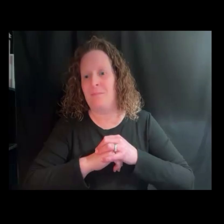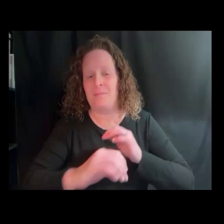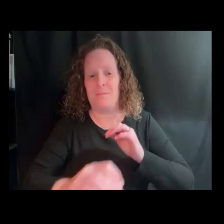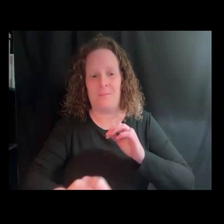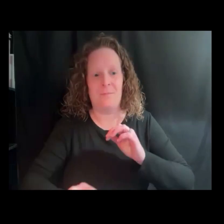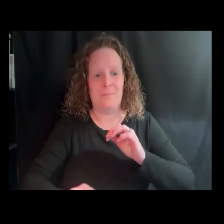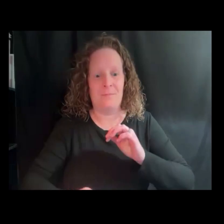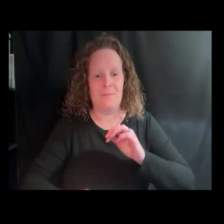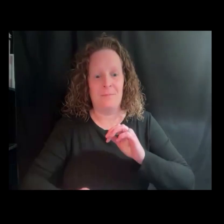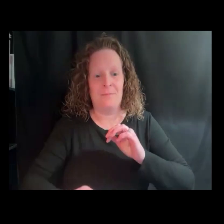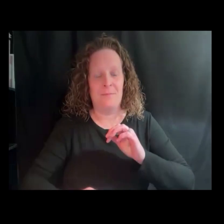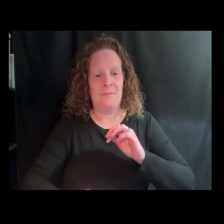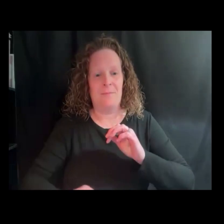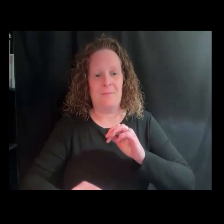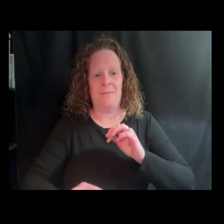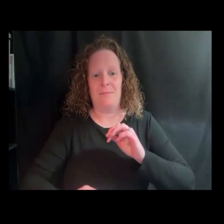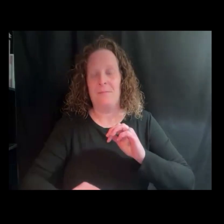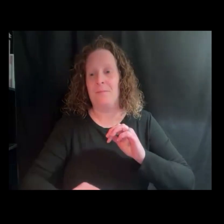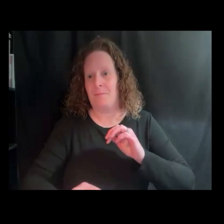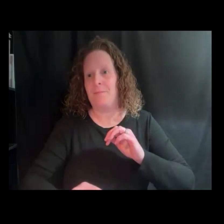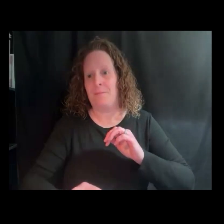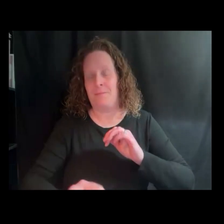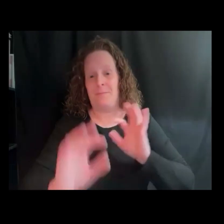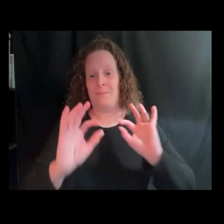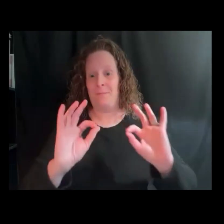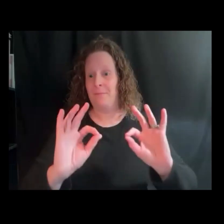use it to teach and then return it.